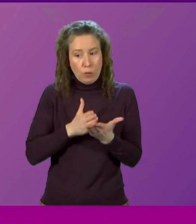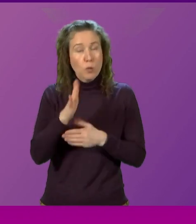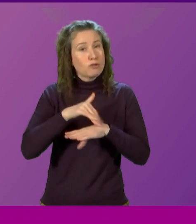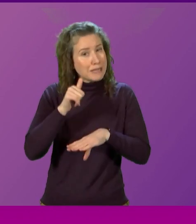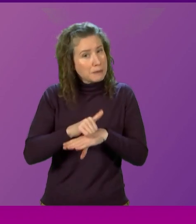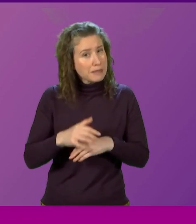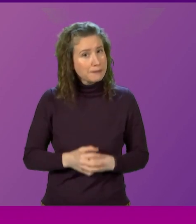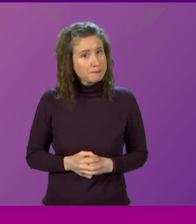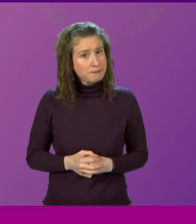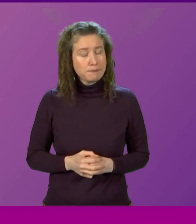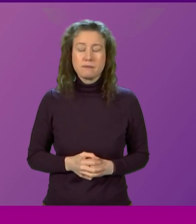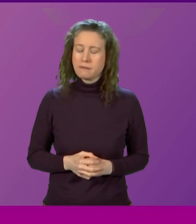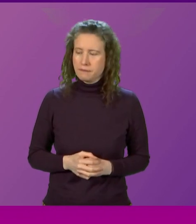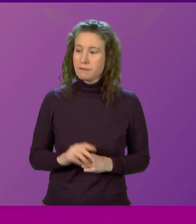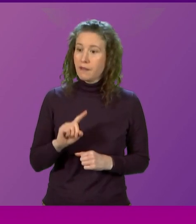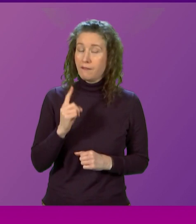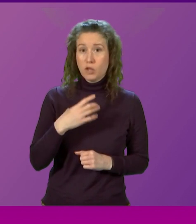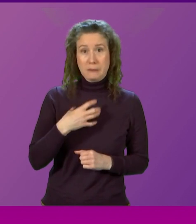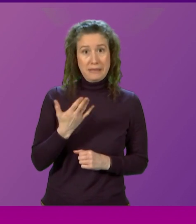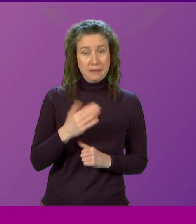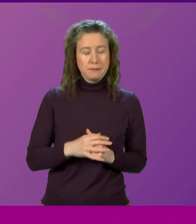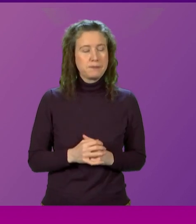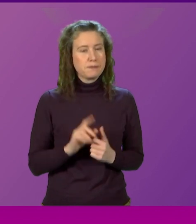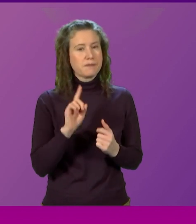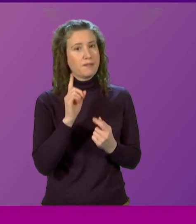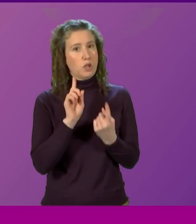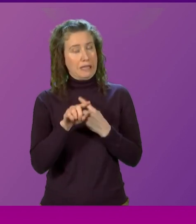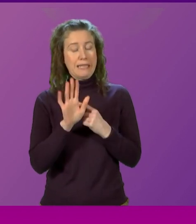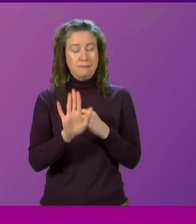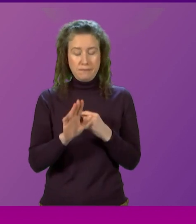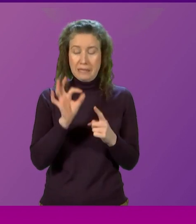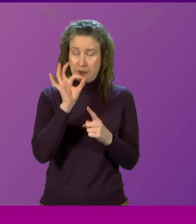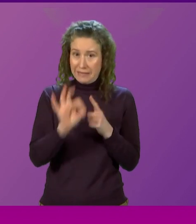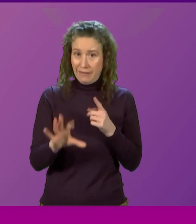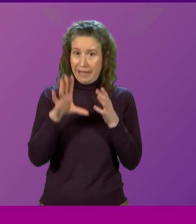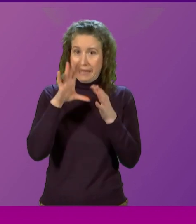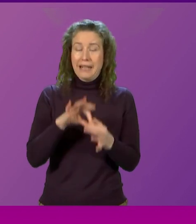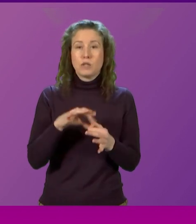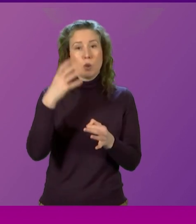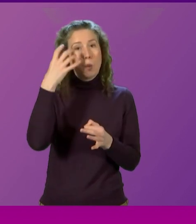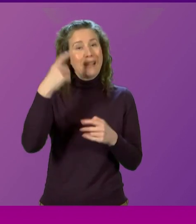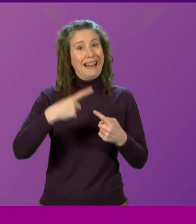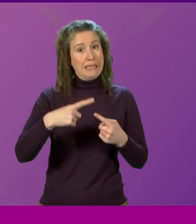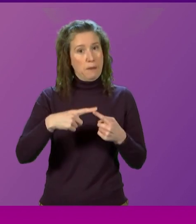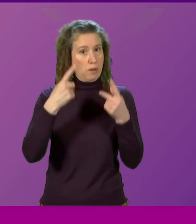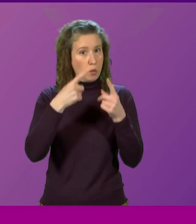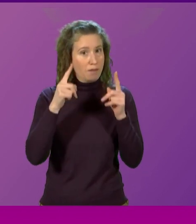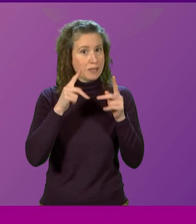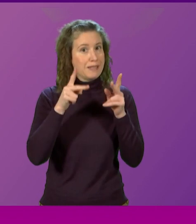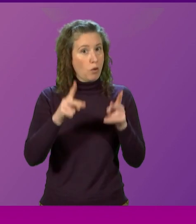First, I will talk specifically about the Queen Elizabeth university hospital in Glasgow.